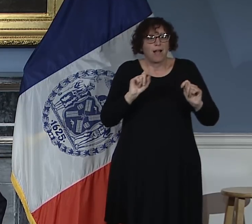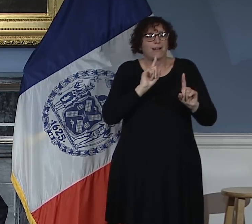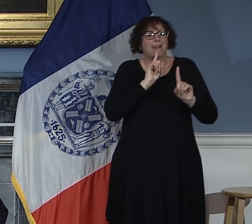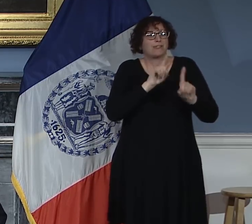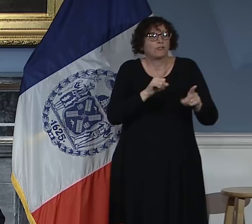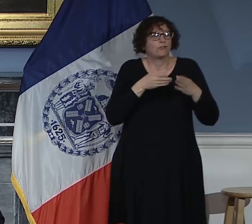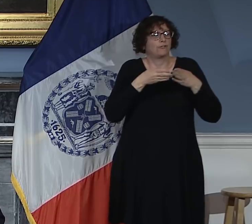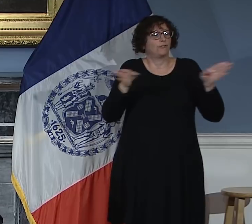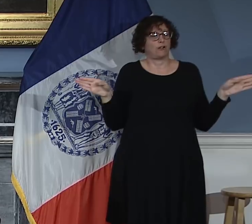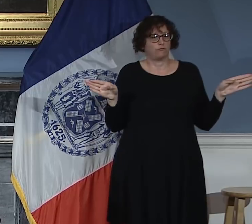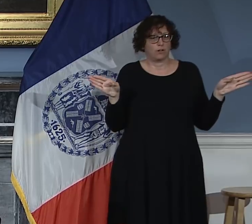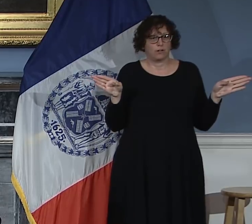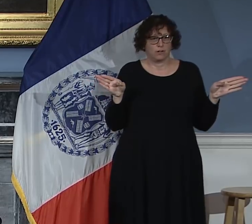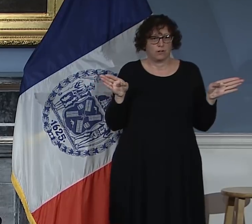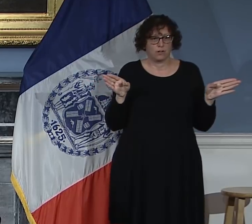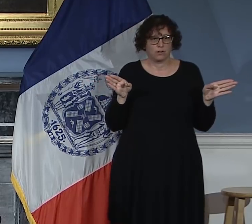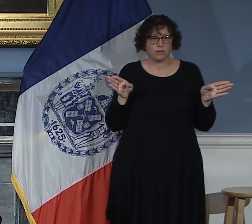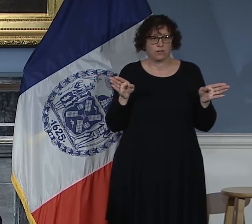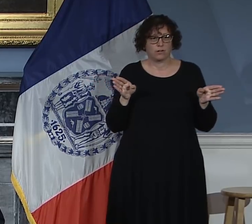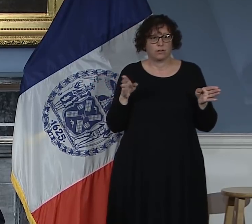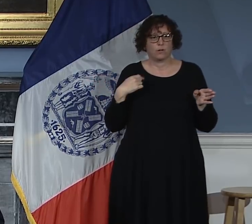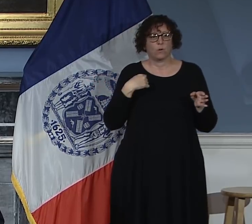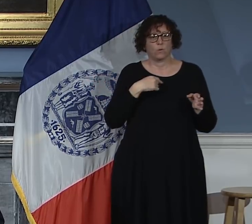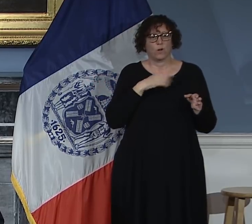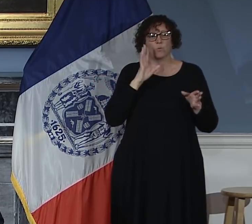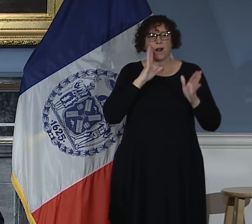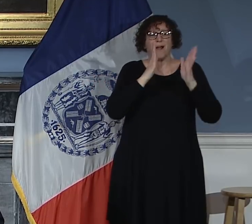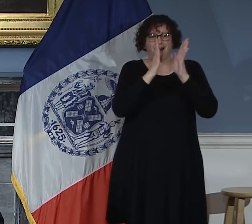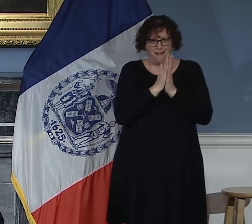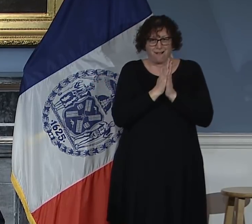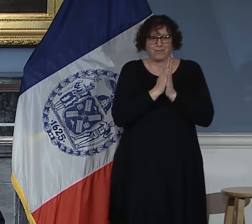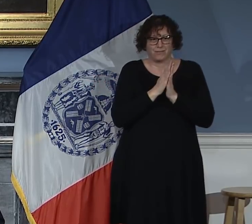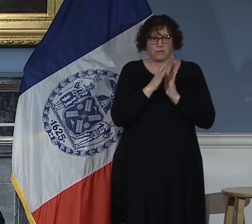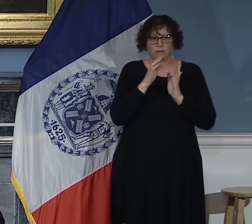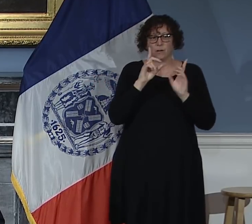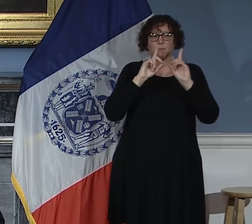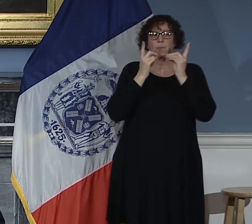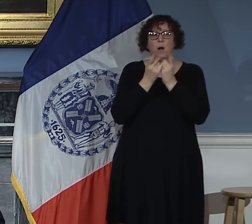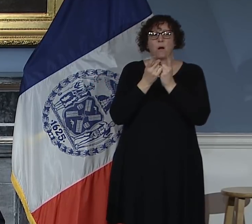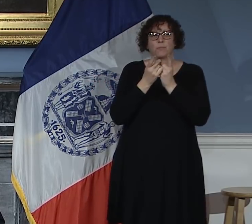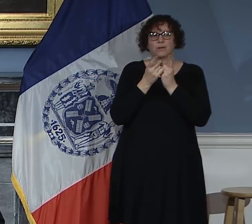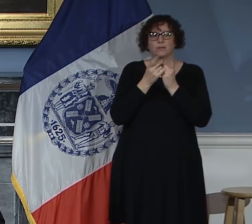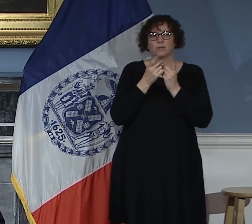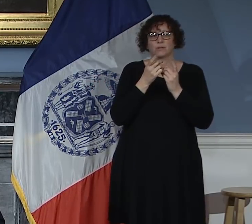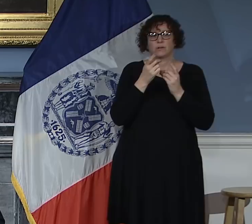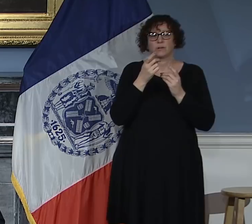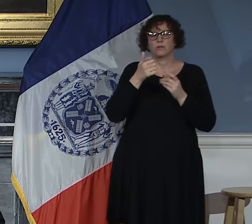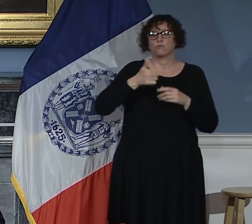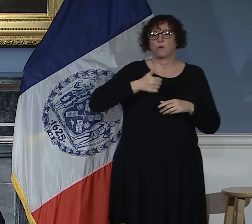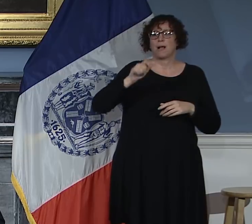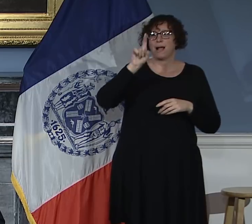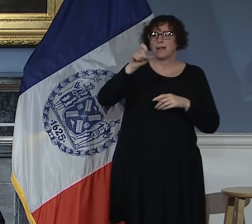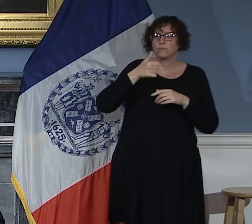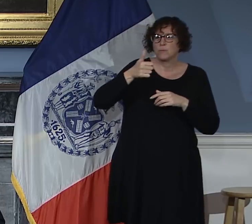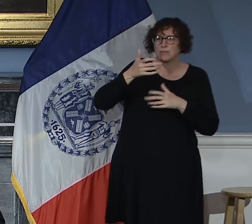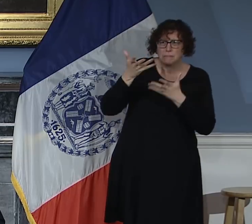BOROUGH PRESIDENT YESTERDAY. I THINK IT'S AN IMPORTANT PRPOOSAL. WE WILL G AET SENSE QUICKLY FROM OUR